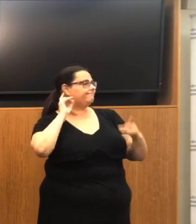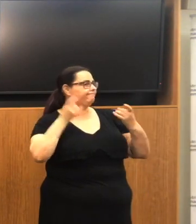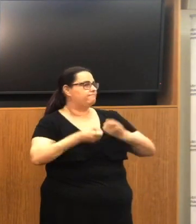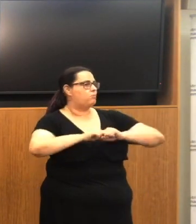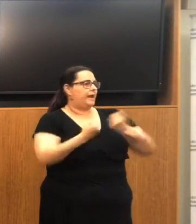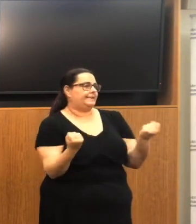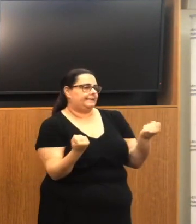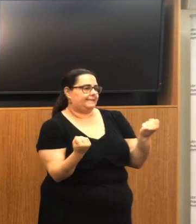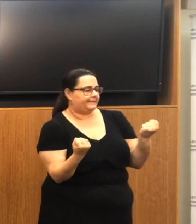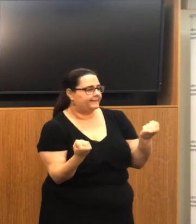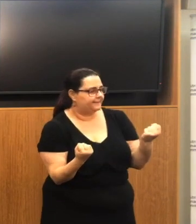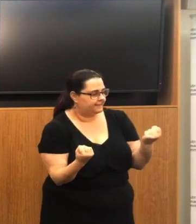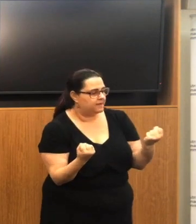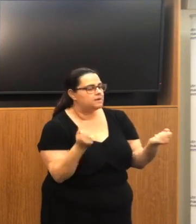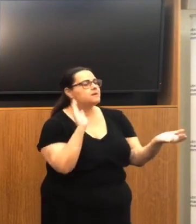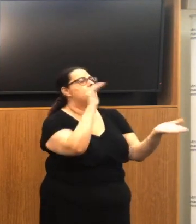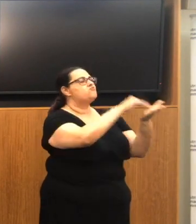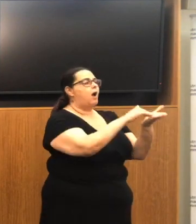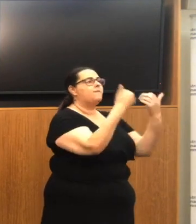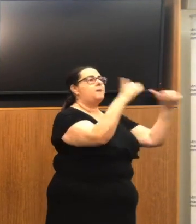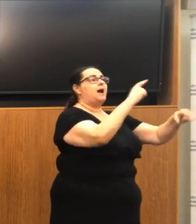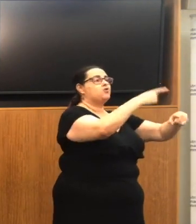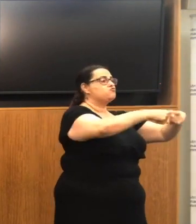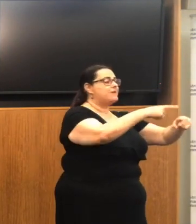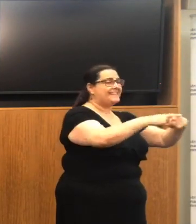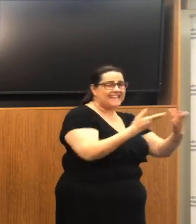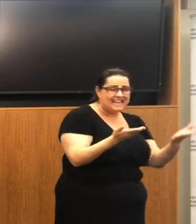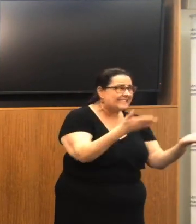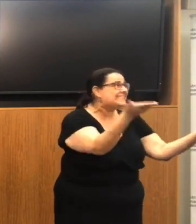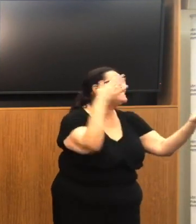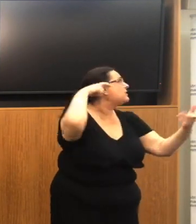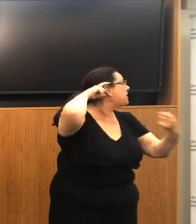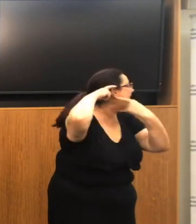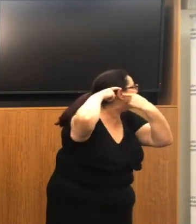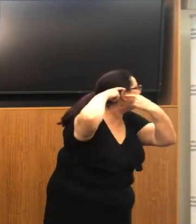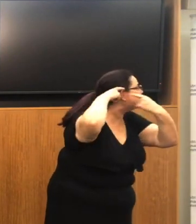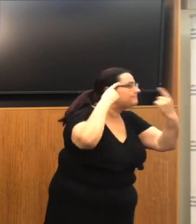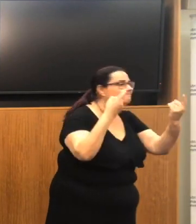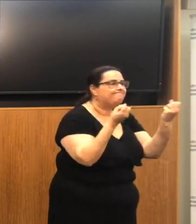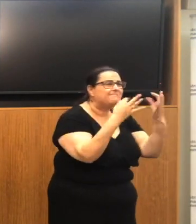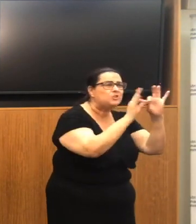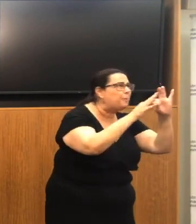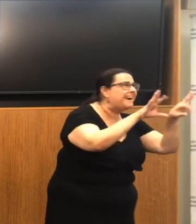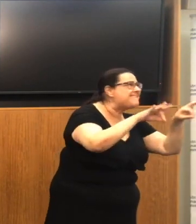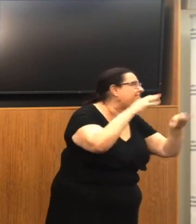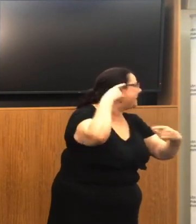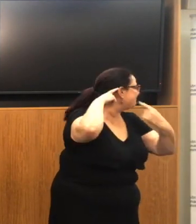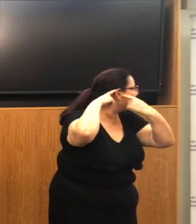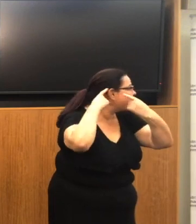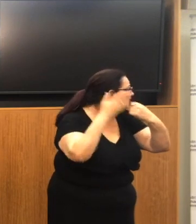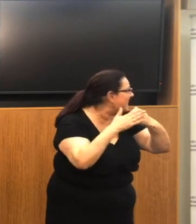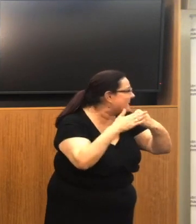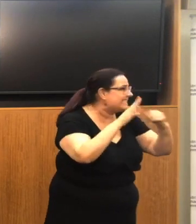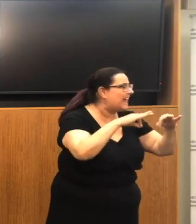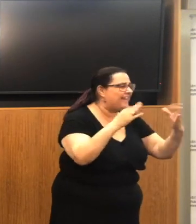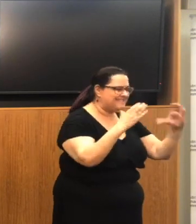And when he got to Greece, there was no support, there was no sign language, there was no ability for him to communicate.